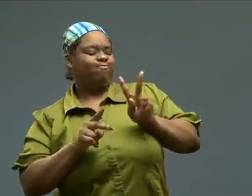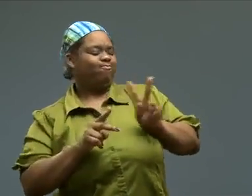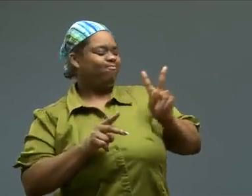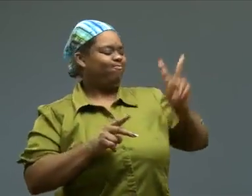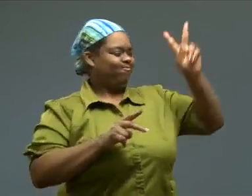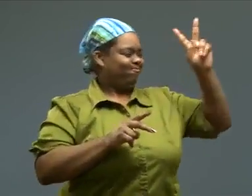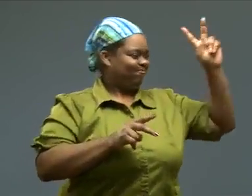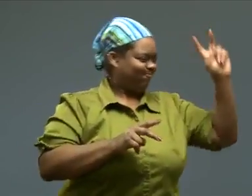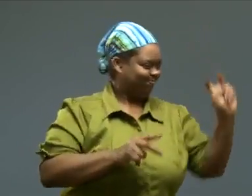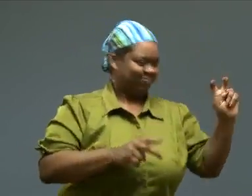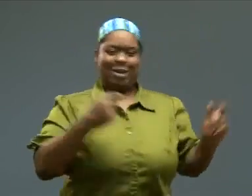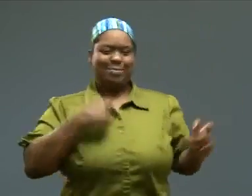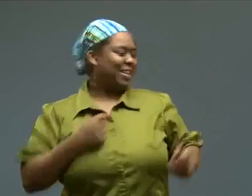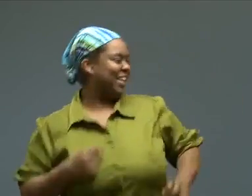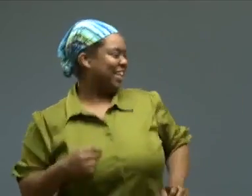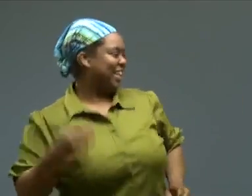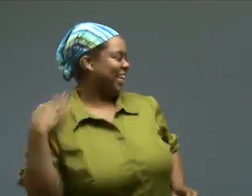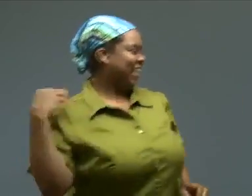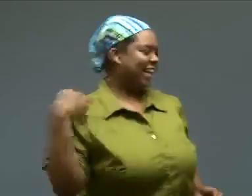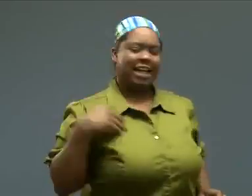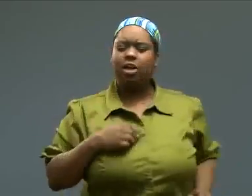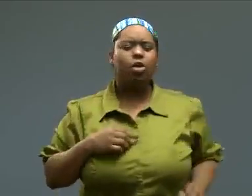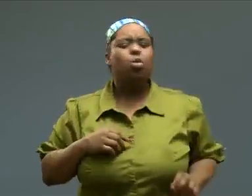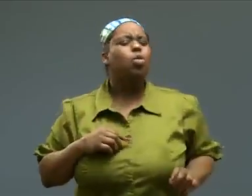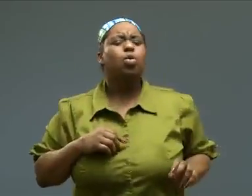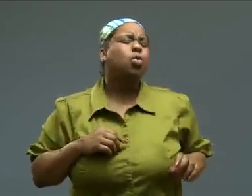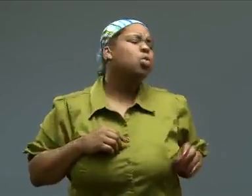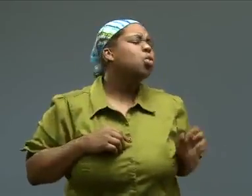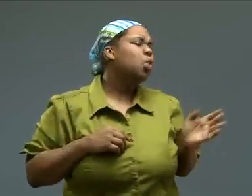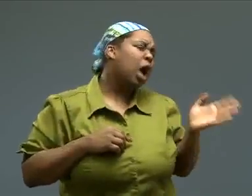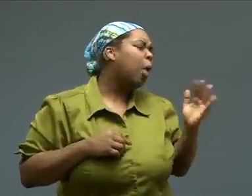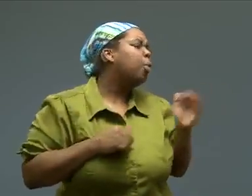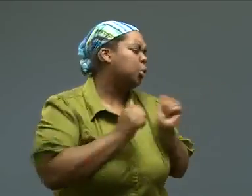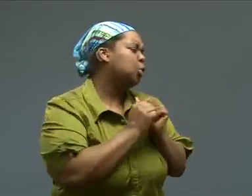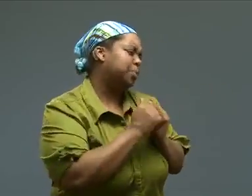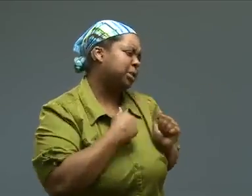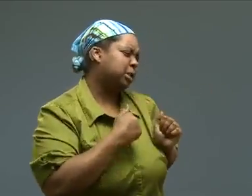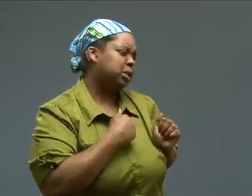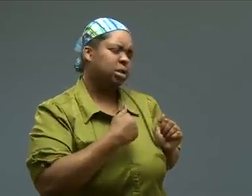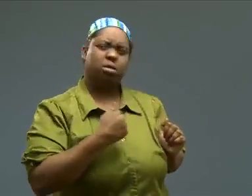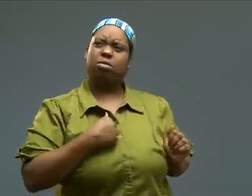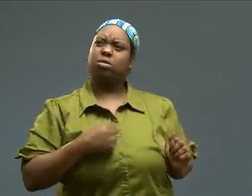I started to follow, but my aunt said, "No, come with me."